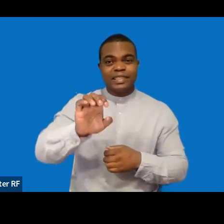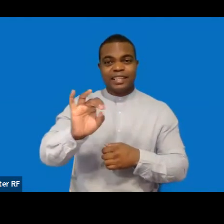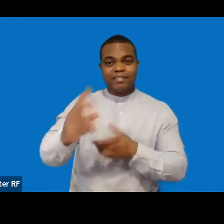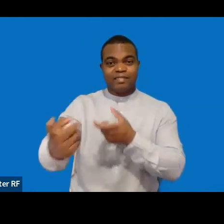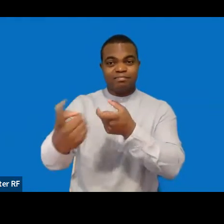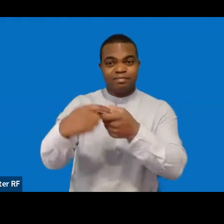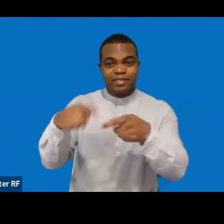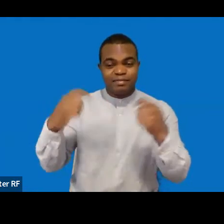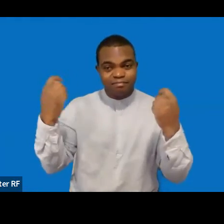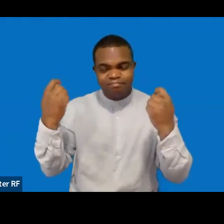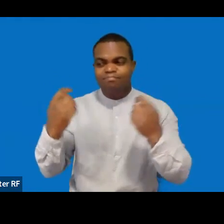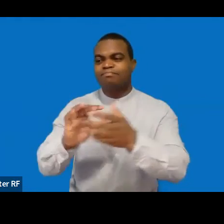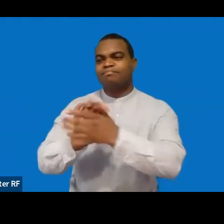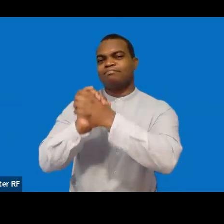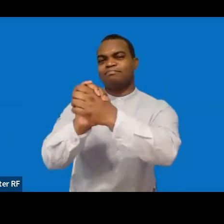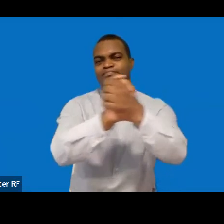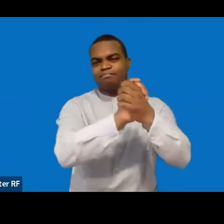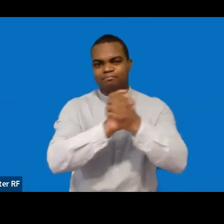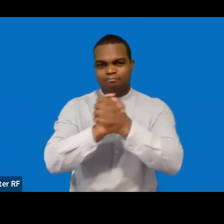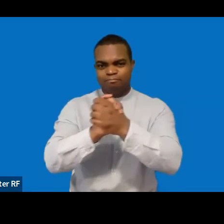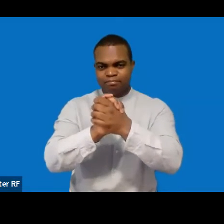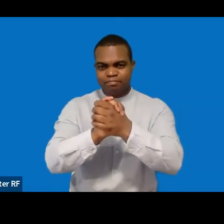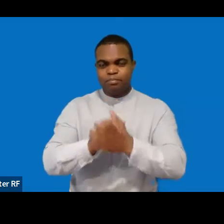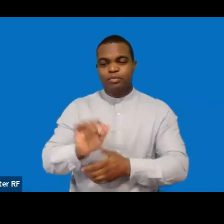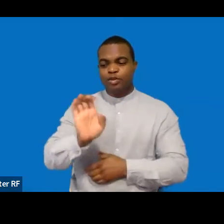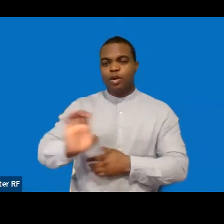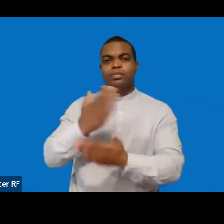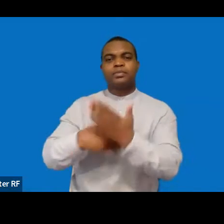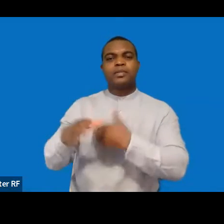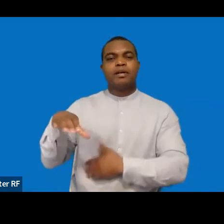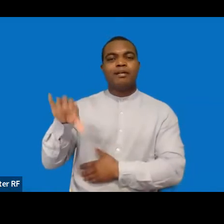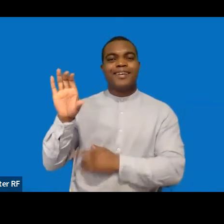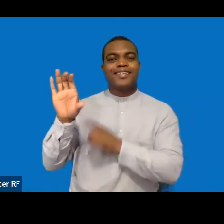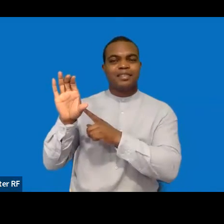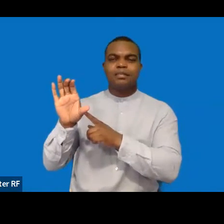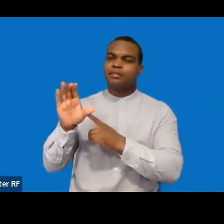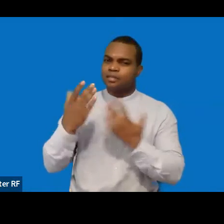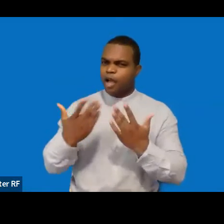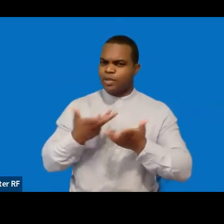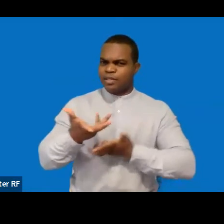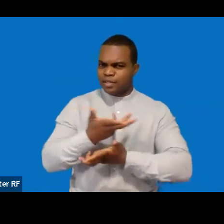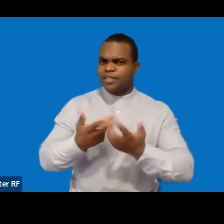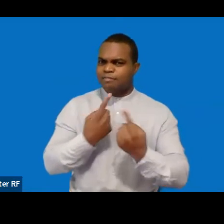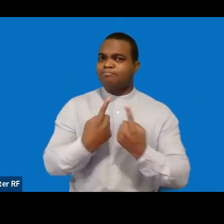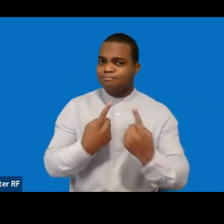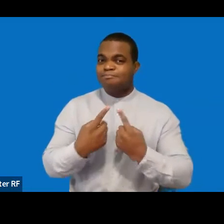Congratulations to you. We have European Disability Card on the table, and it is because of you